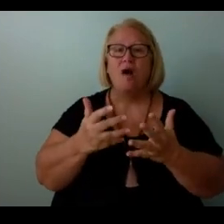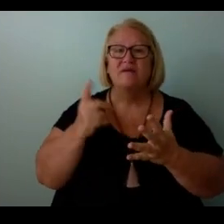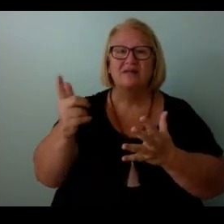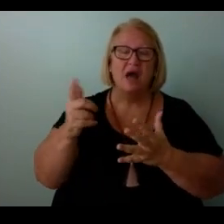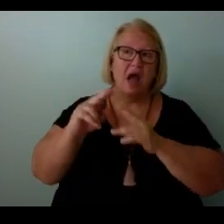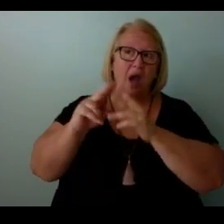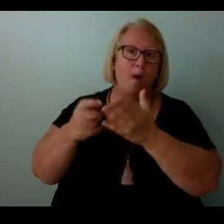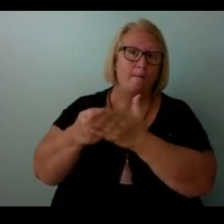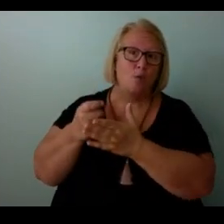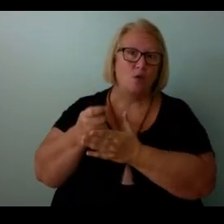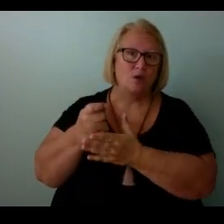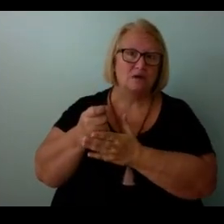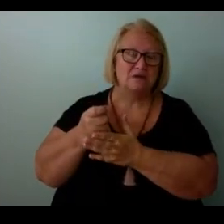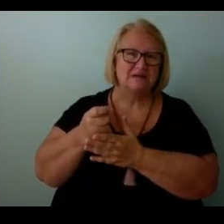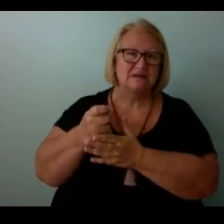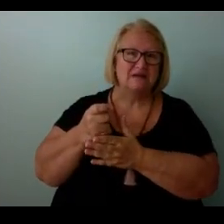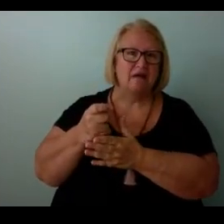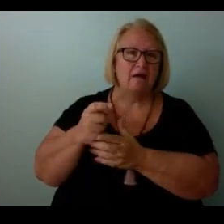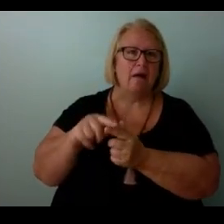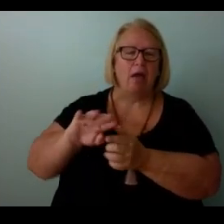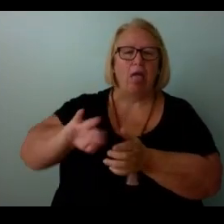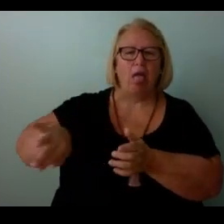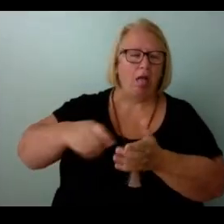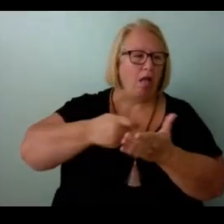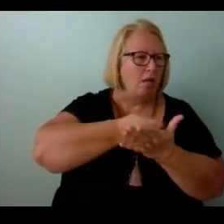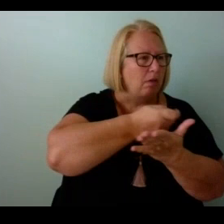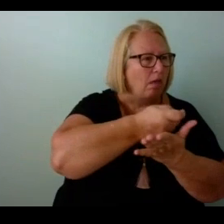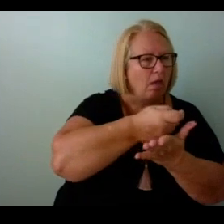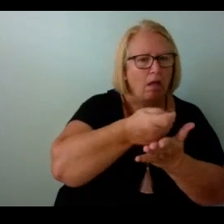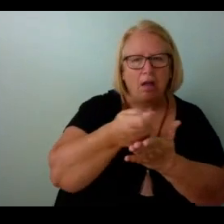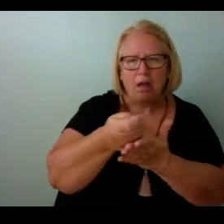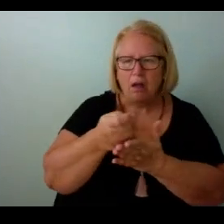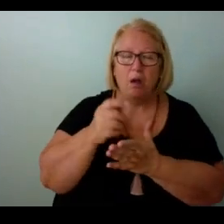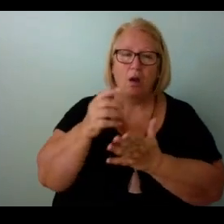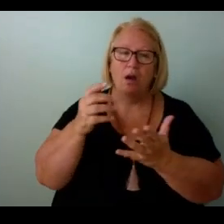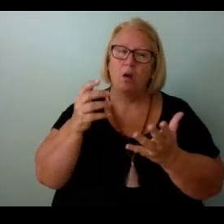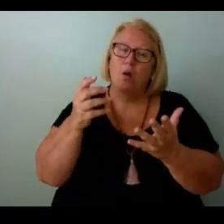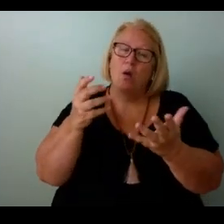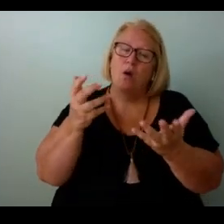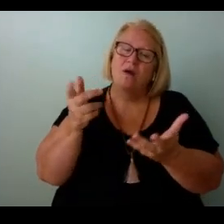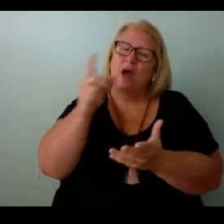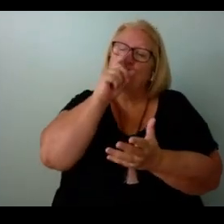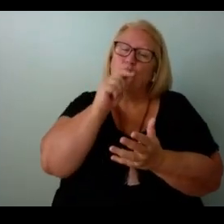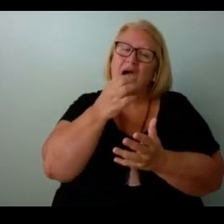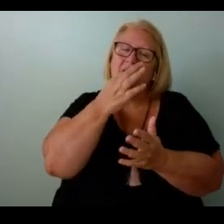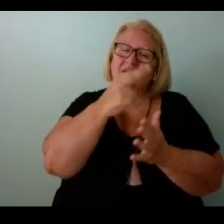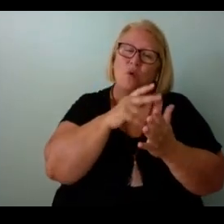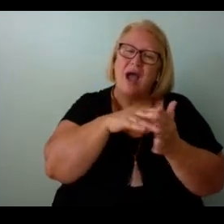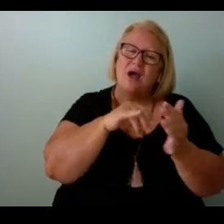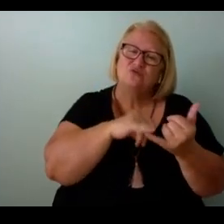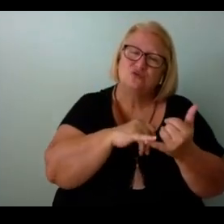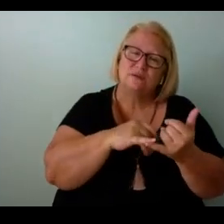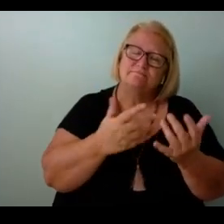could be asking for hardship and prioritising other debts that might be harder to claim hardship on.